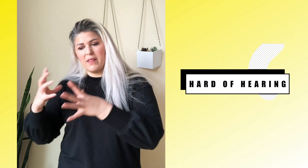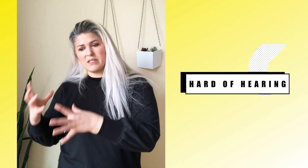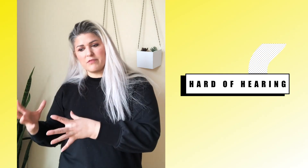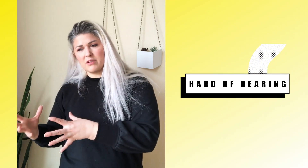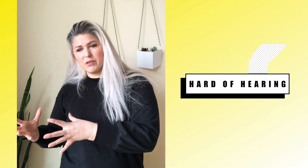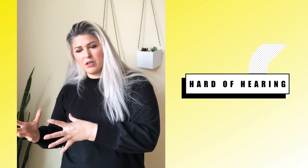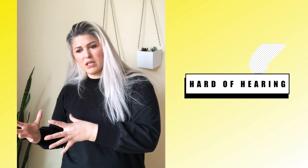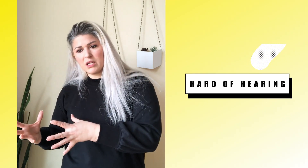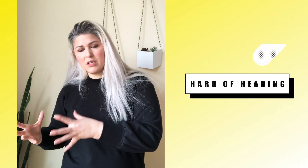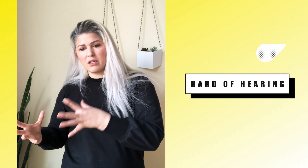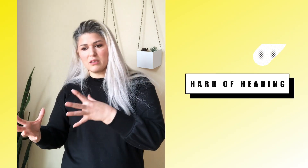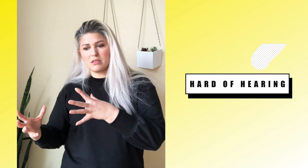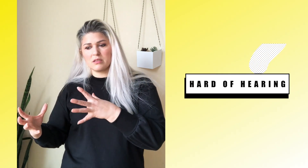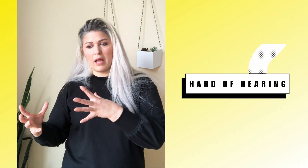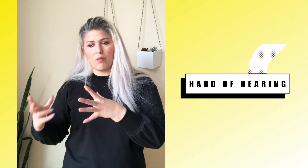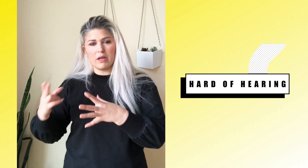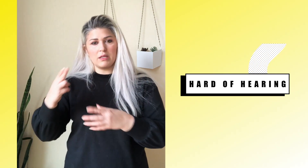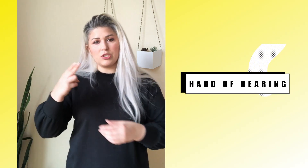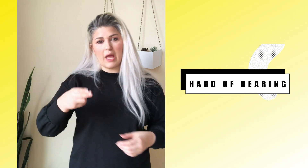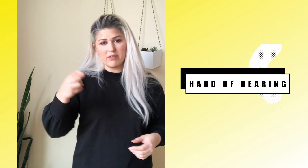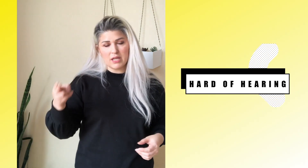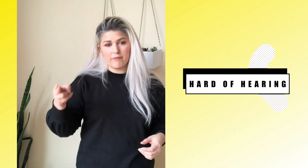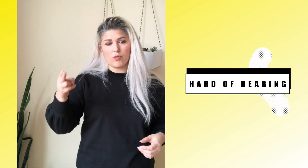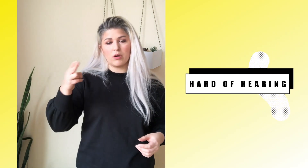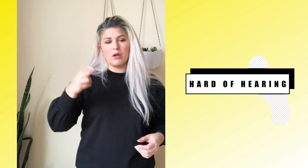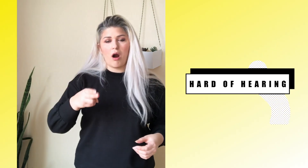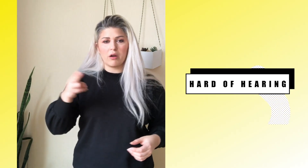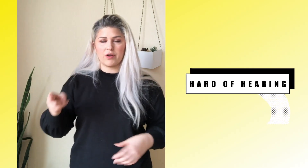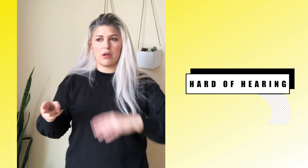And in the deaf community it's like we just have a sign for heart apparent.